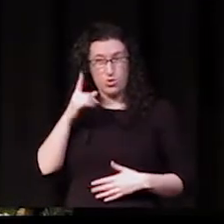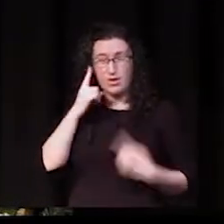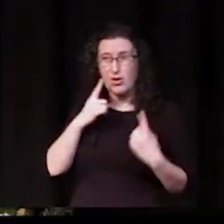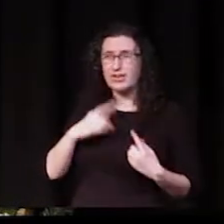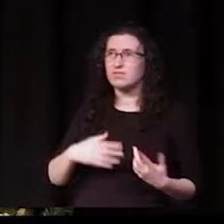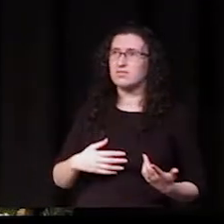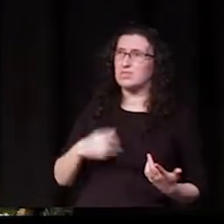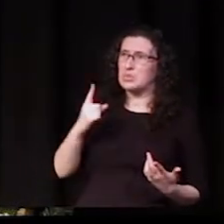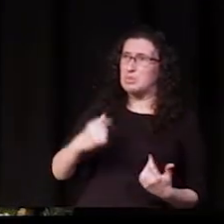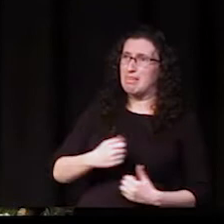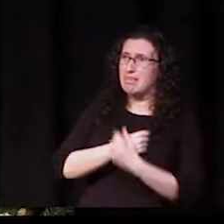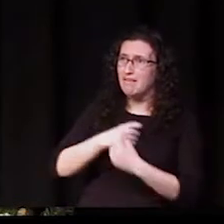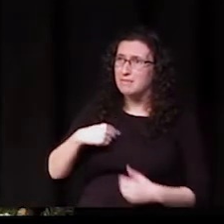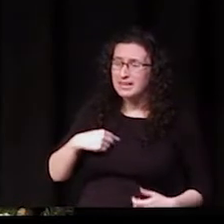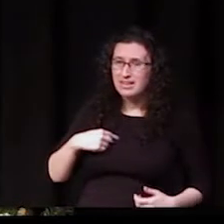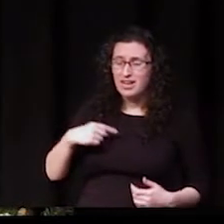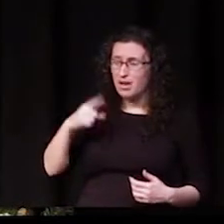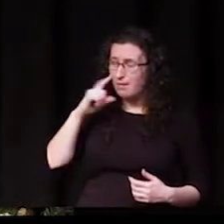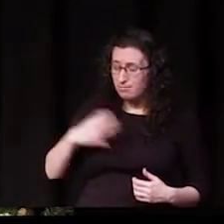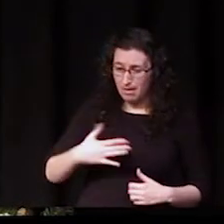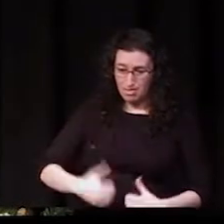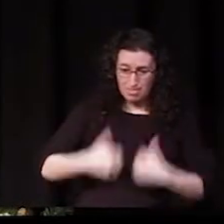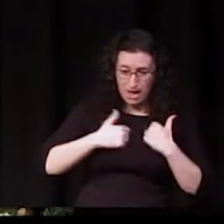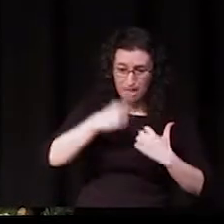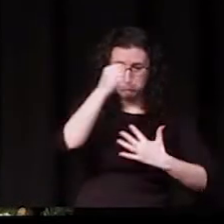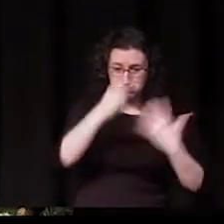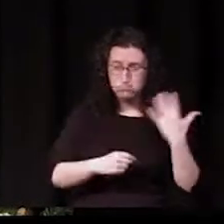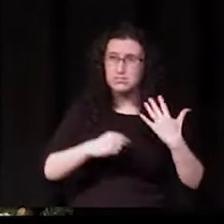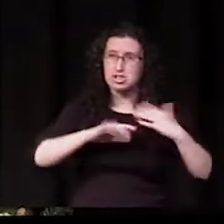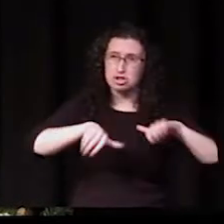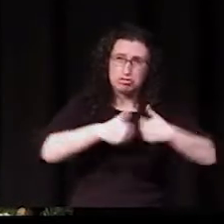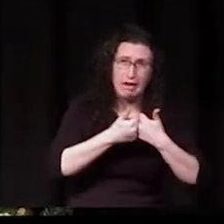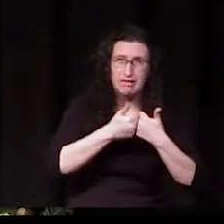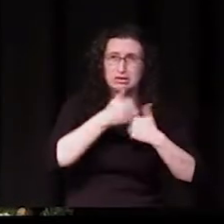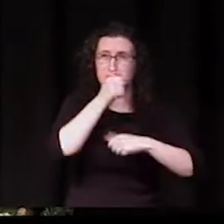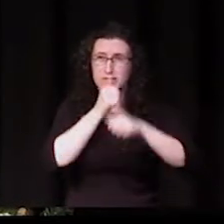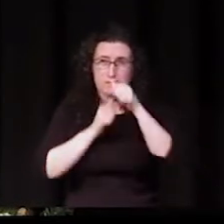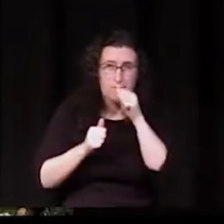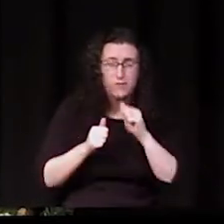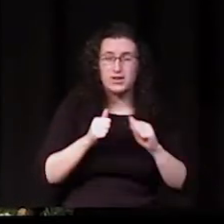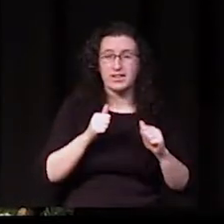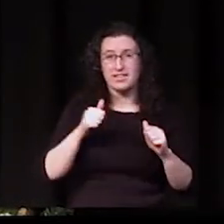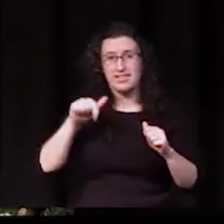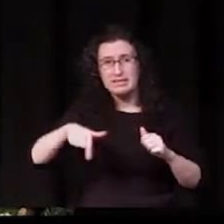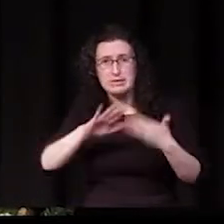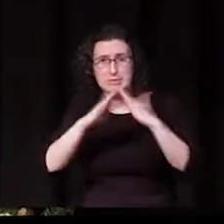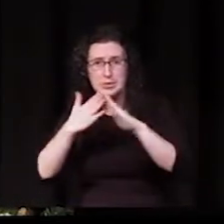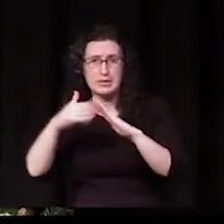because of the challenges and the suffering in your life? Because of the challenges and the suffering in our community and in our world?